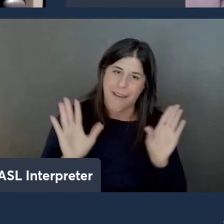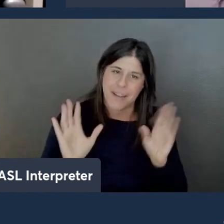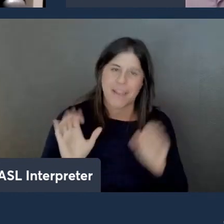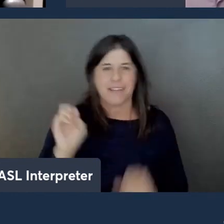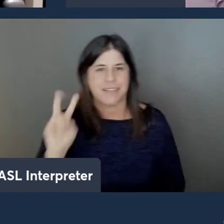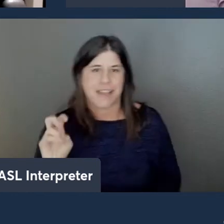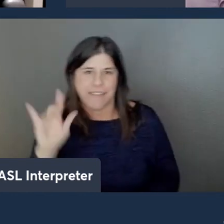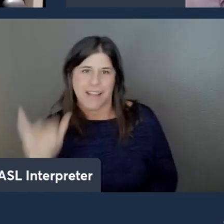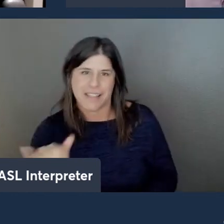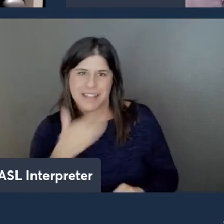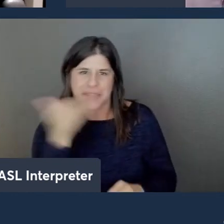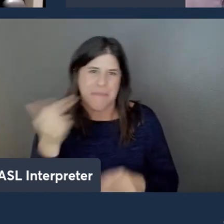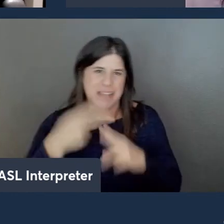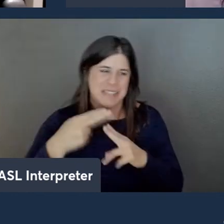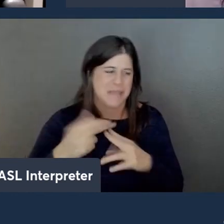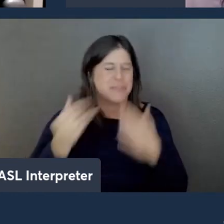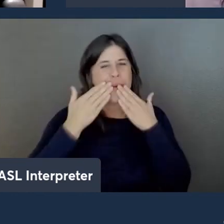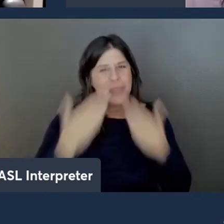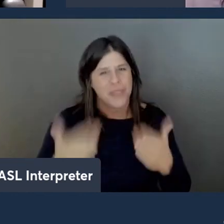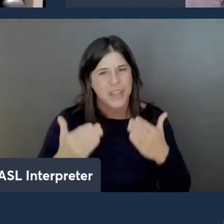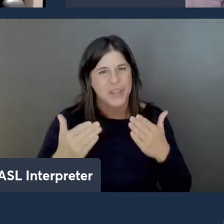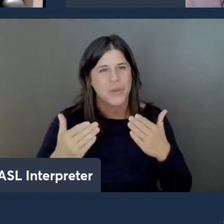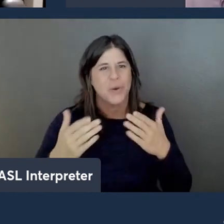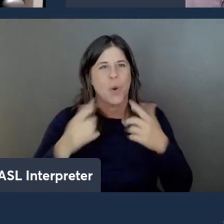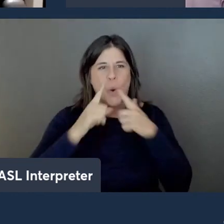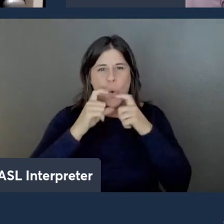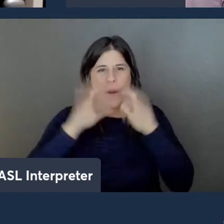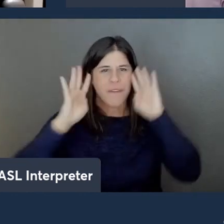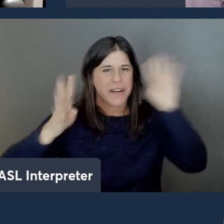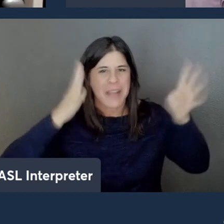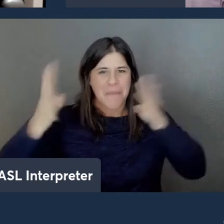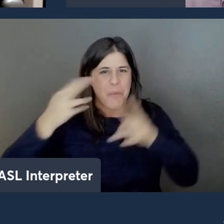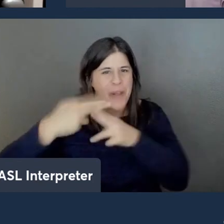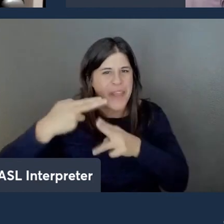So thank you to whoever made up, made up that name. So wonderful.